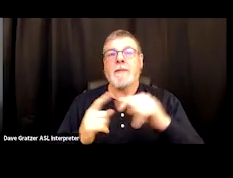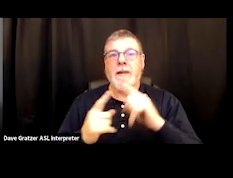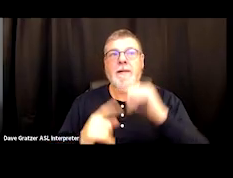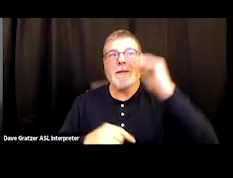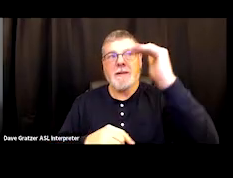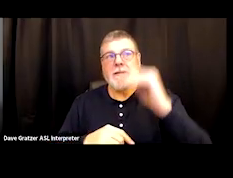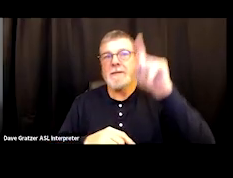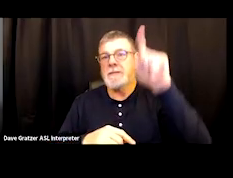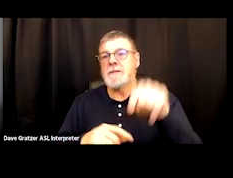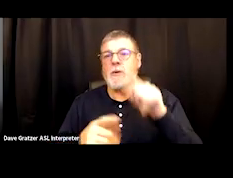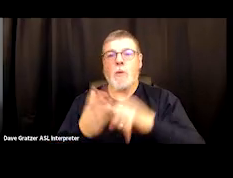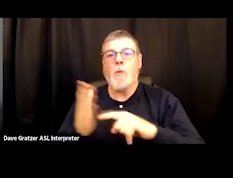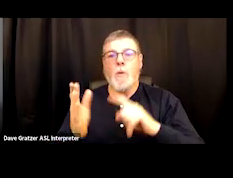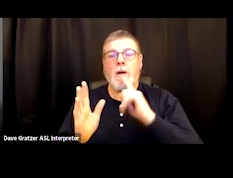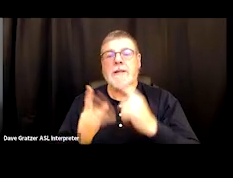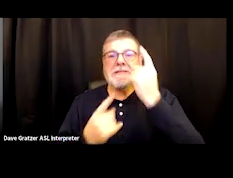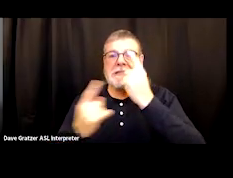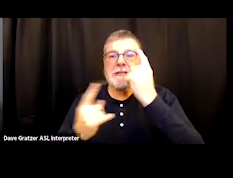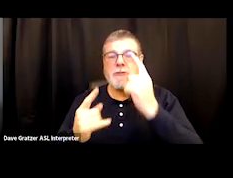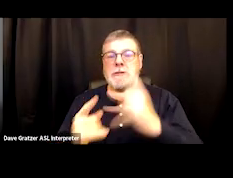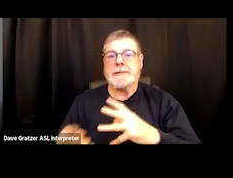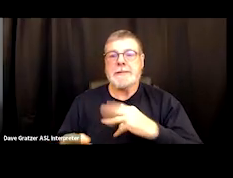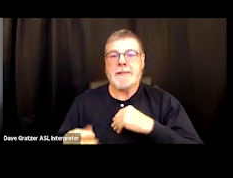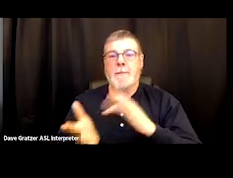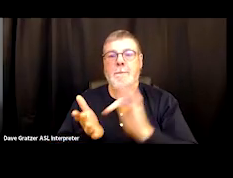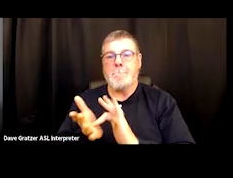of what Social Security considers acceptable medical sources.